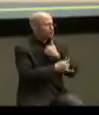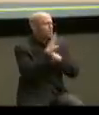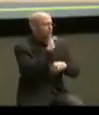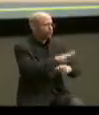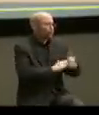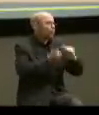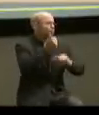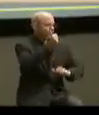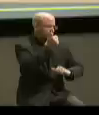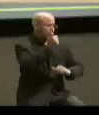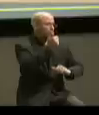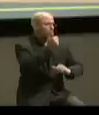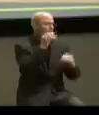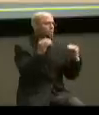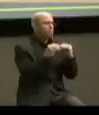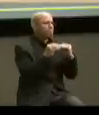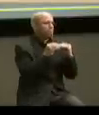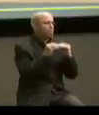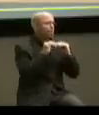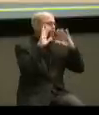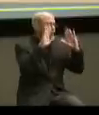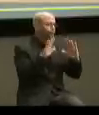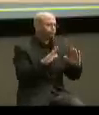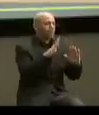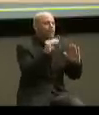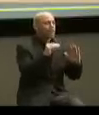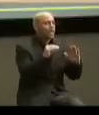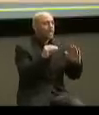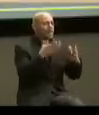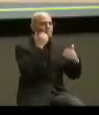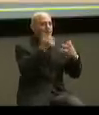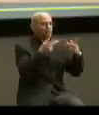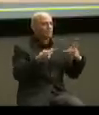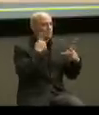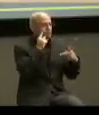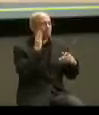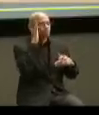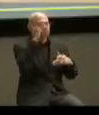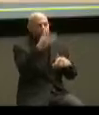TO HELPING OUR COUNTRY BE STRONGER AND MORE RESILIENT AND A BETTER PLACE FOR FUTURE GENERATIONS.